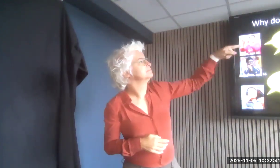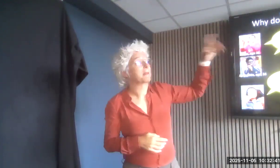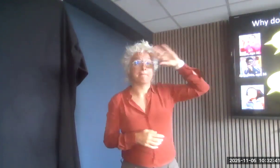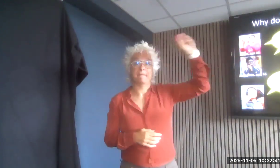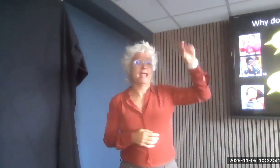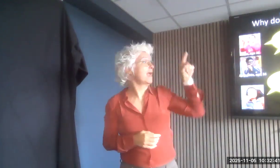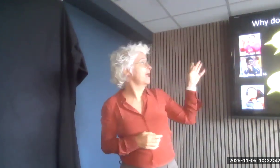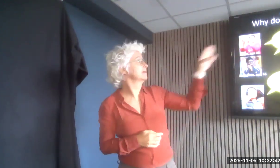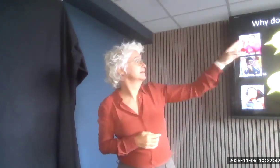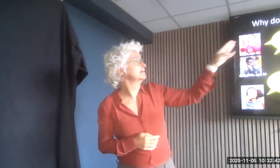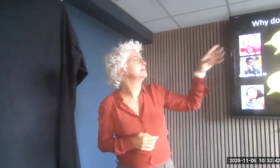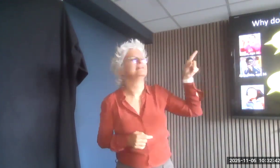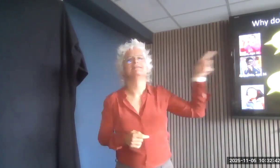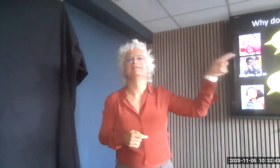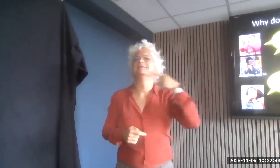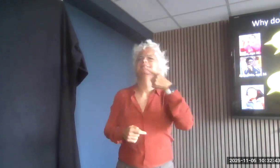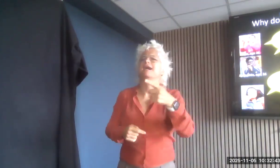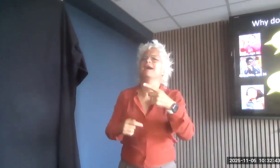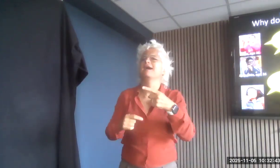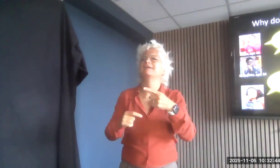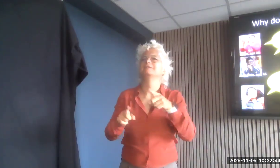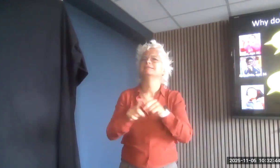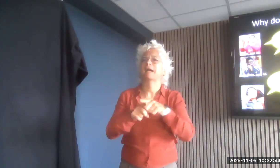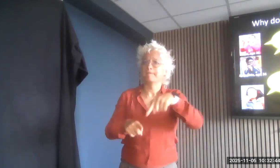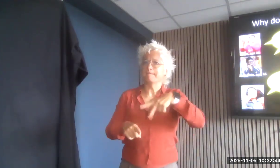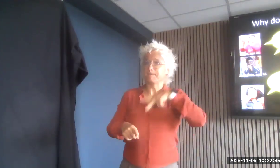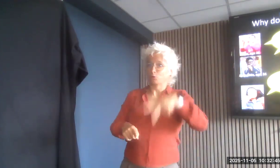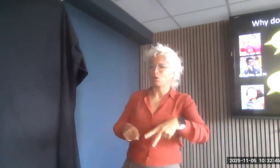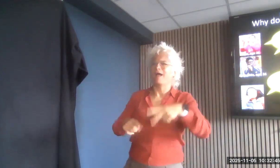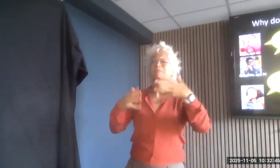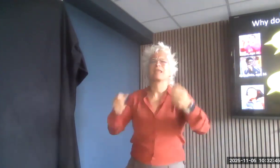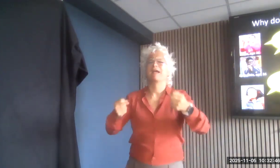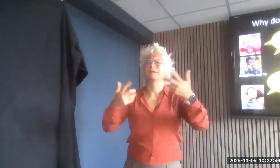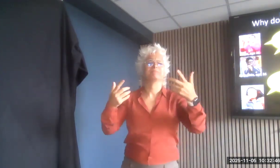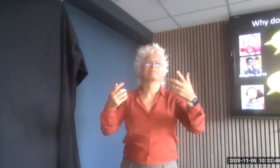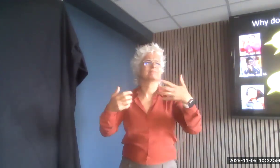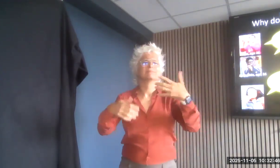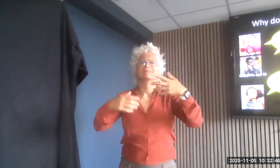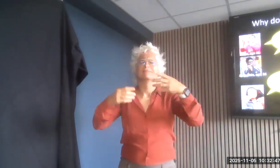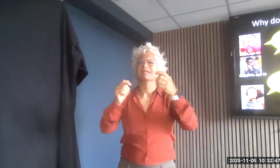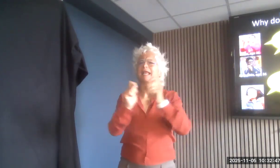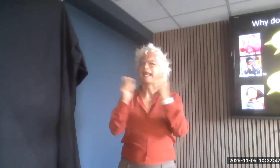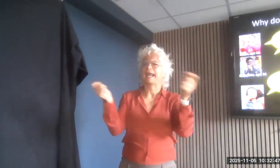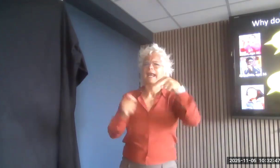by going to spaces and places where deaf people are… interacting internationally.